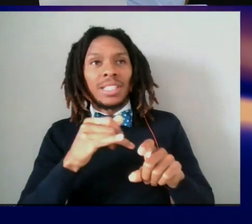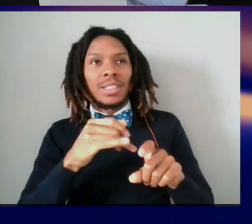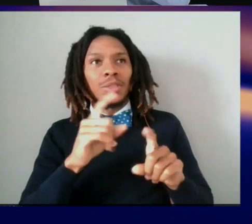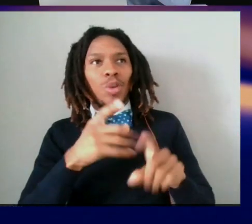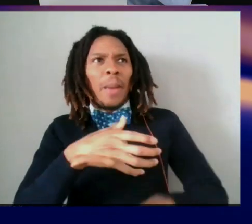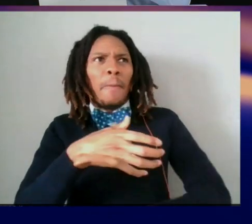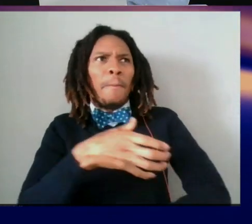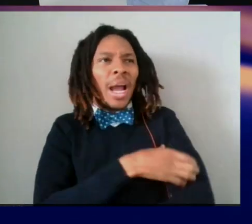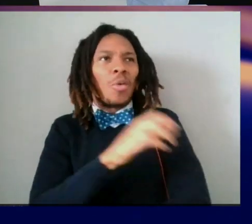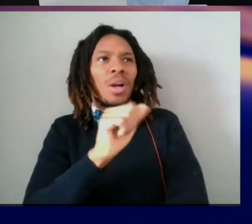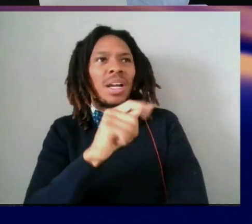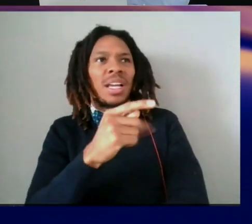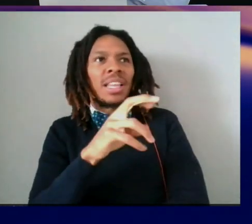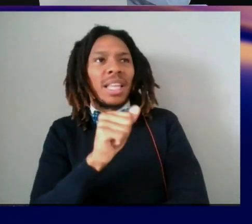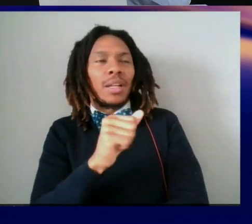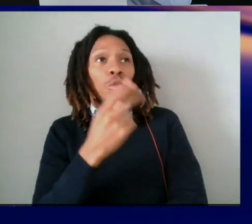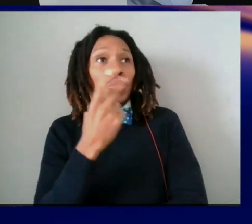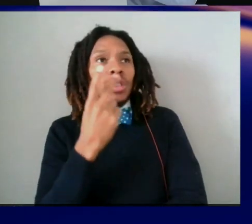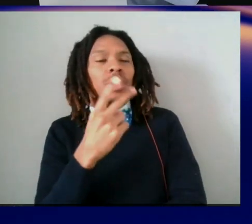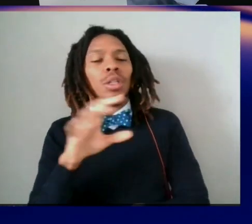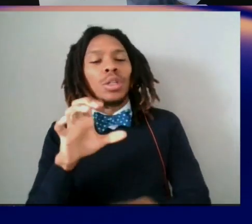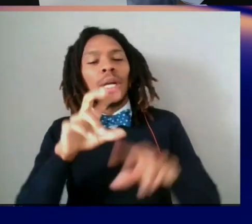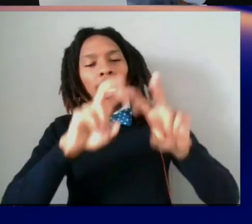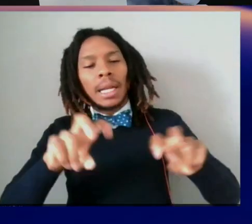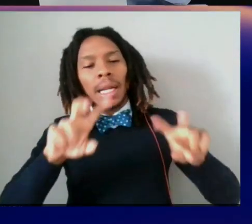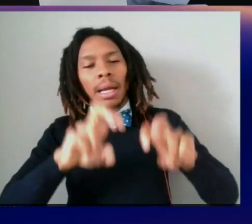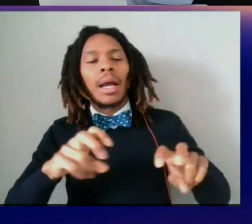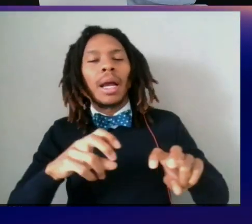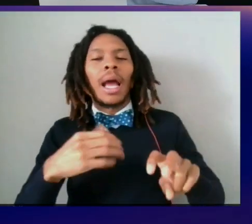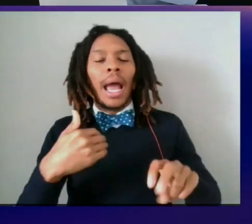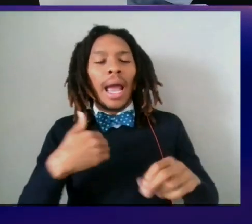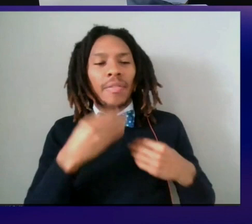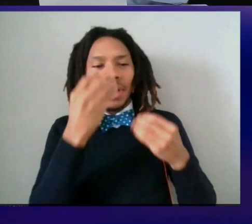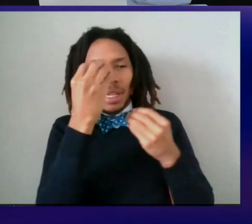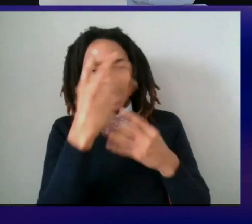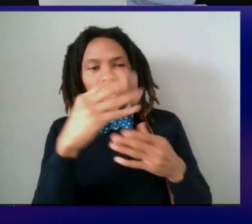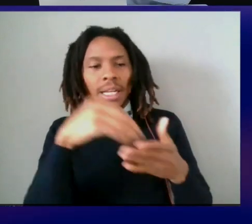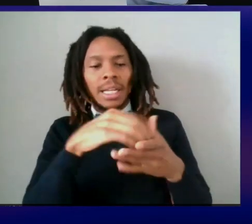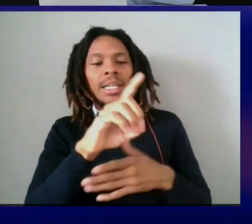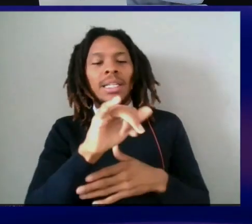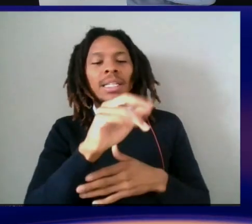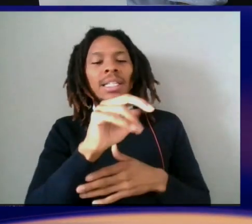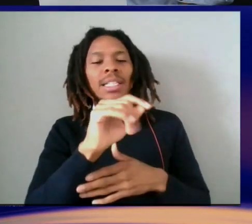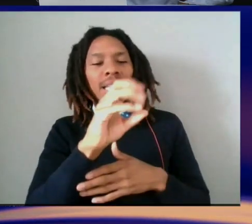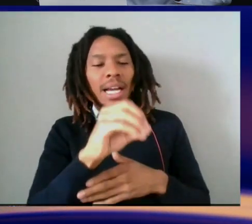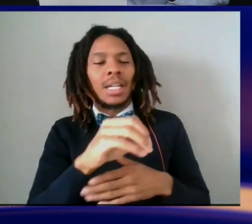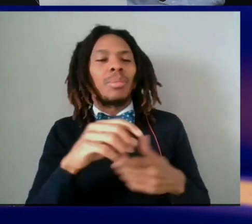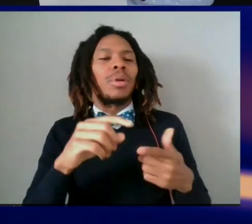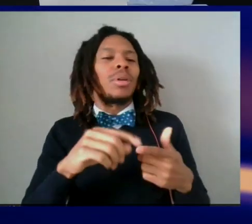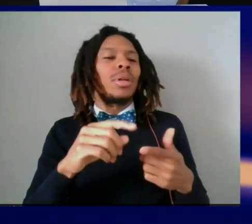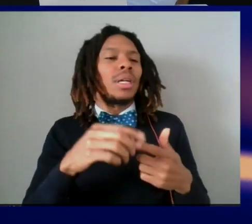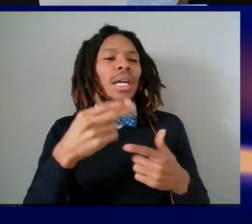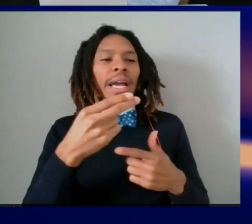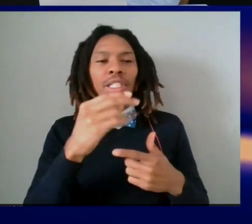So you're doing analysis and you understand I have data in Dynamo, SQL Server, HBase, all over the place.